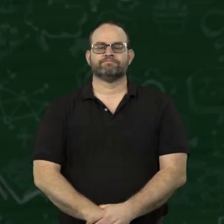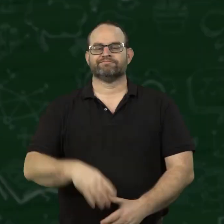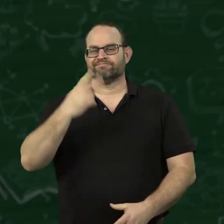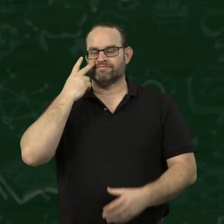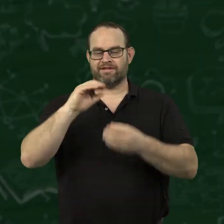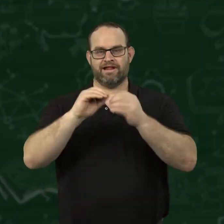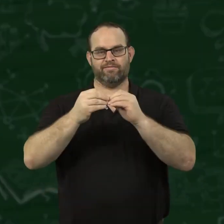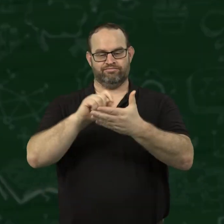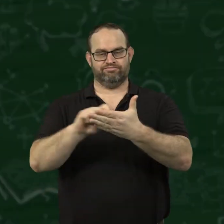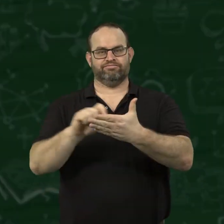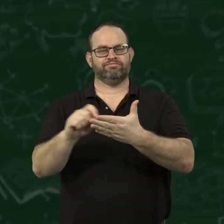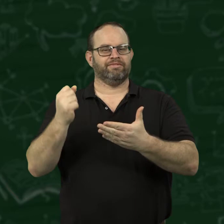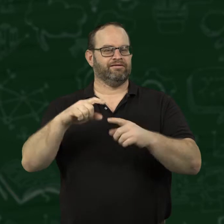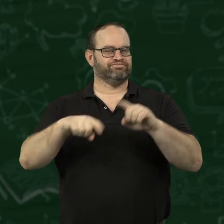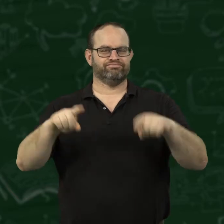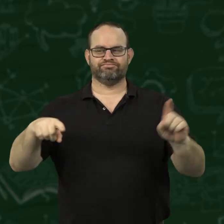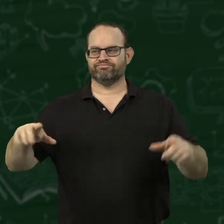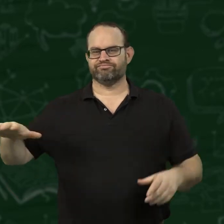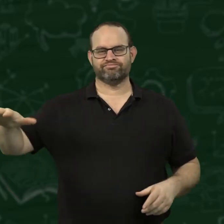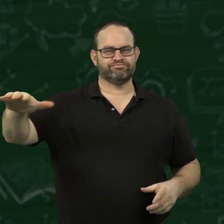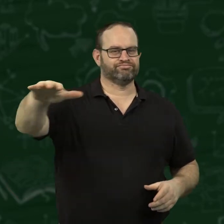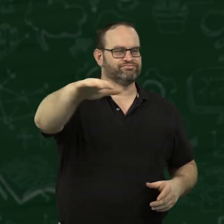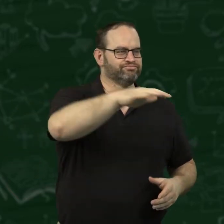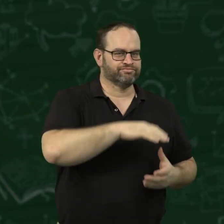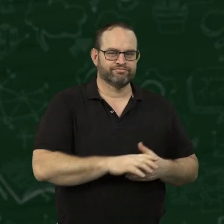There are many ways to write numbers.